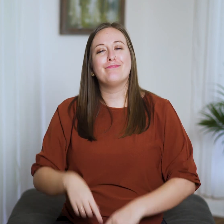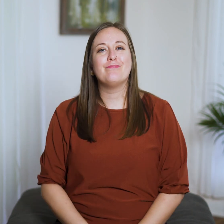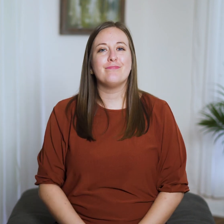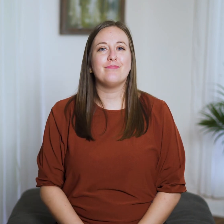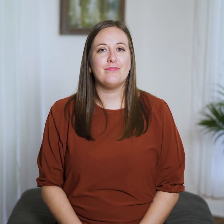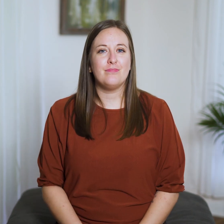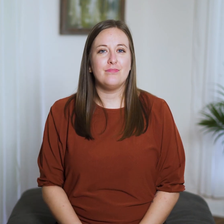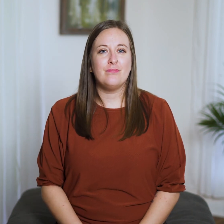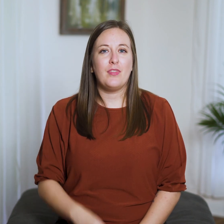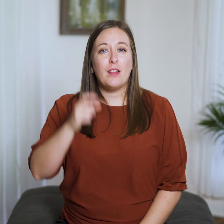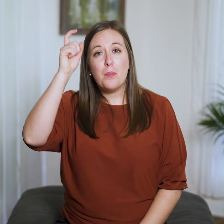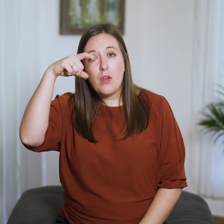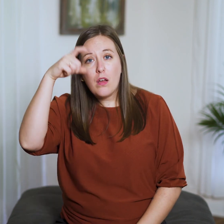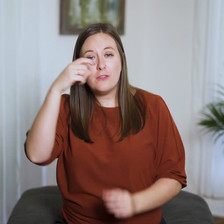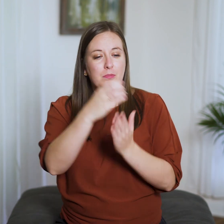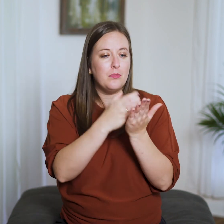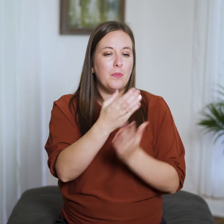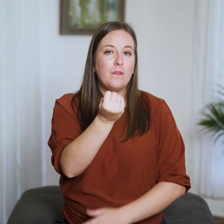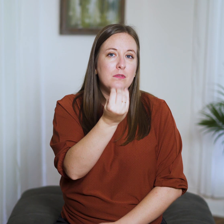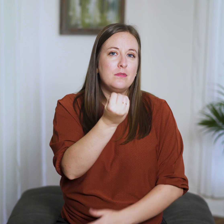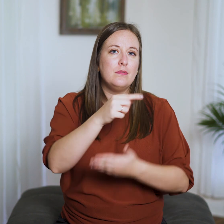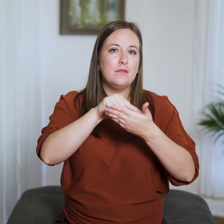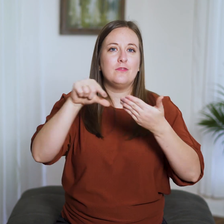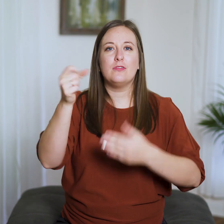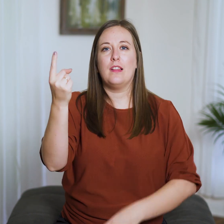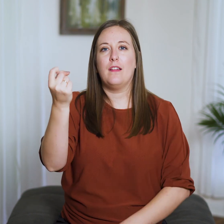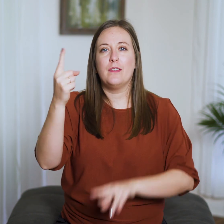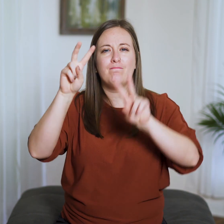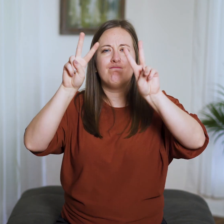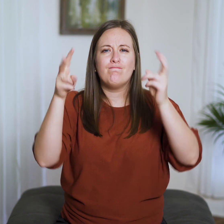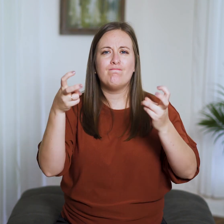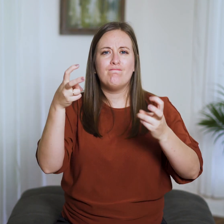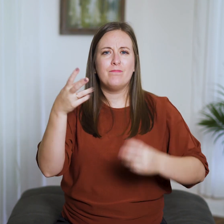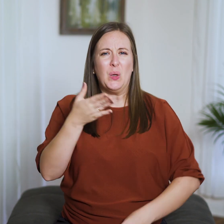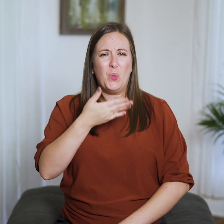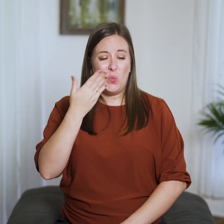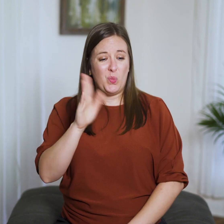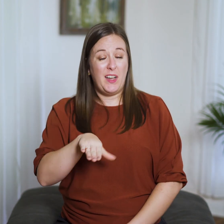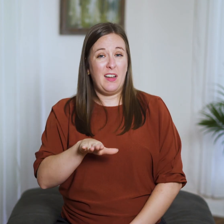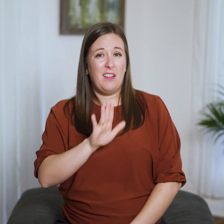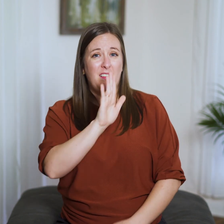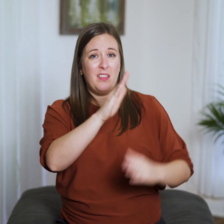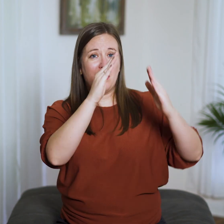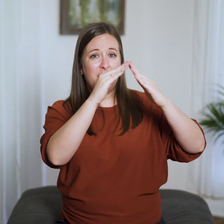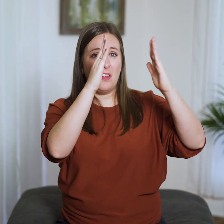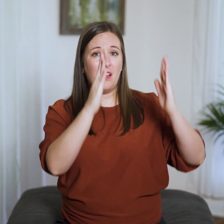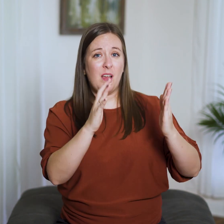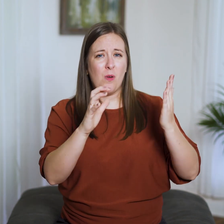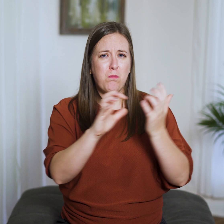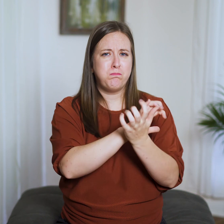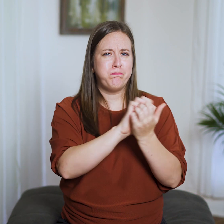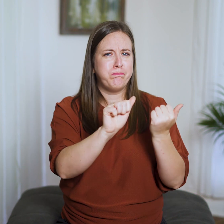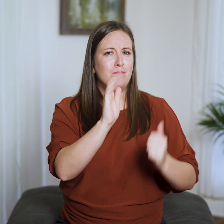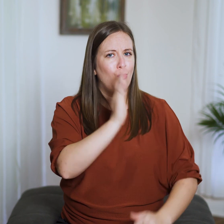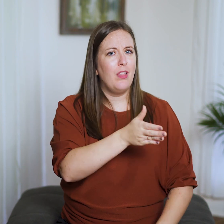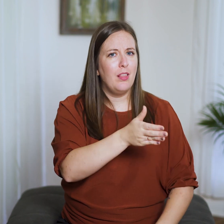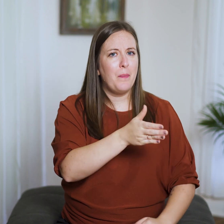Proverbs 14:11 says, “The house of the wicked will be destroyed,